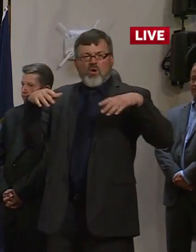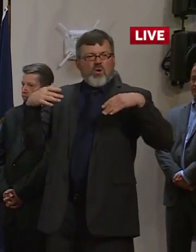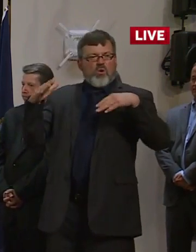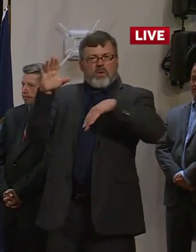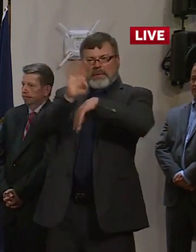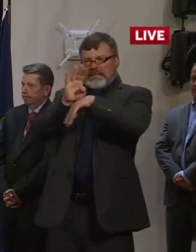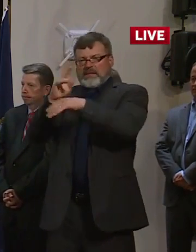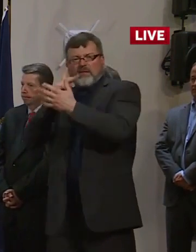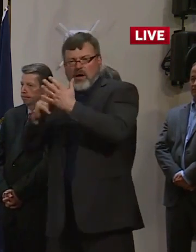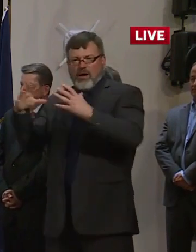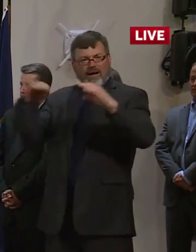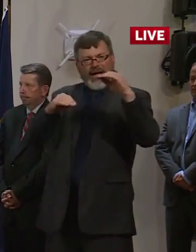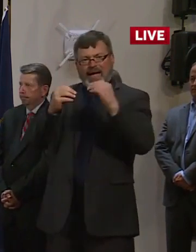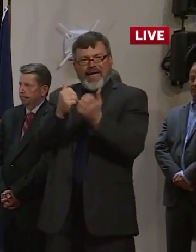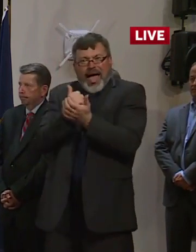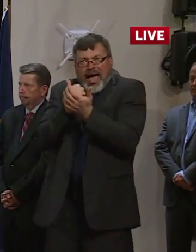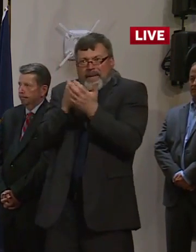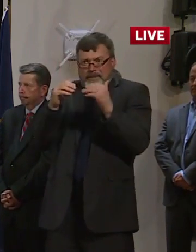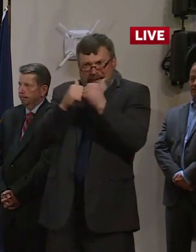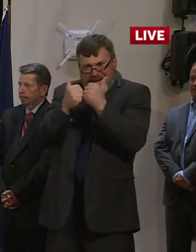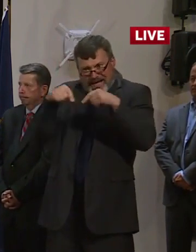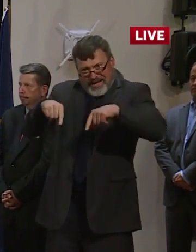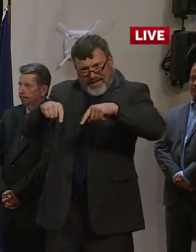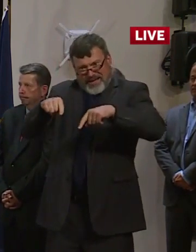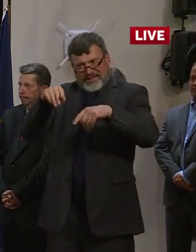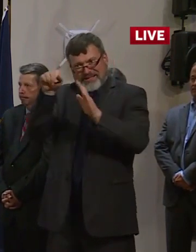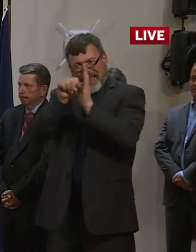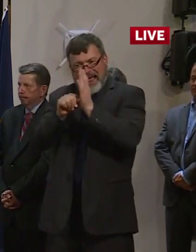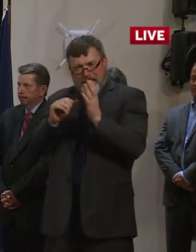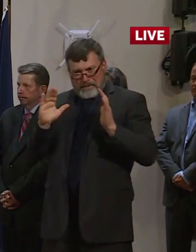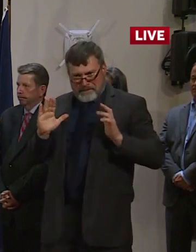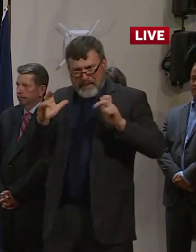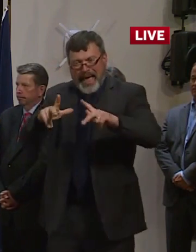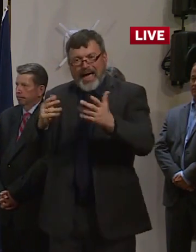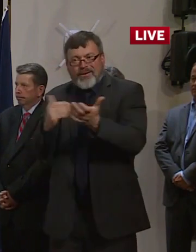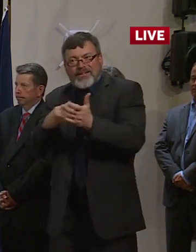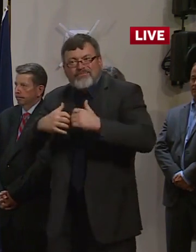VOLUNTEER BUSINESS COMMUNITY AND EDUCATION PARTNERS WHO HELP TO